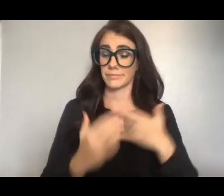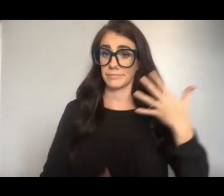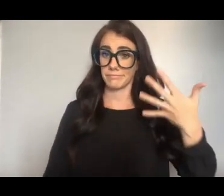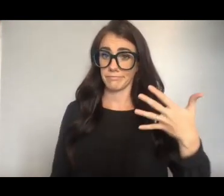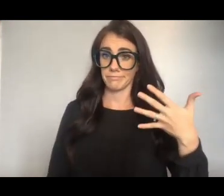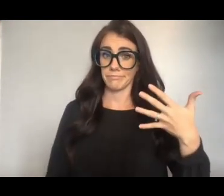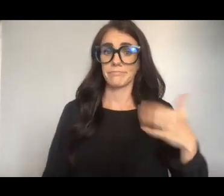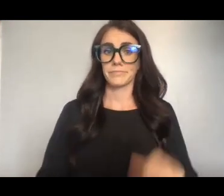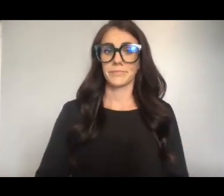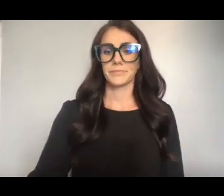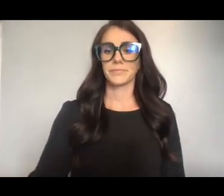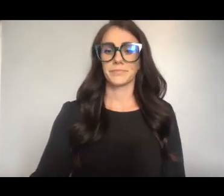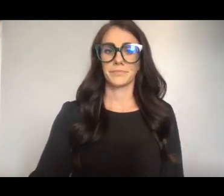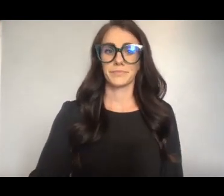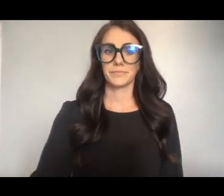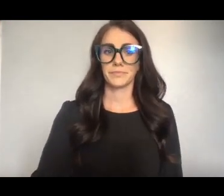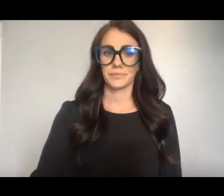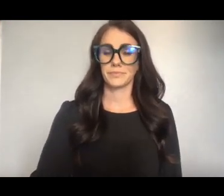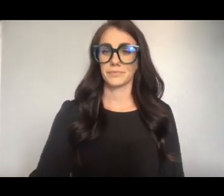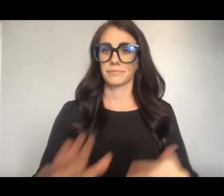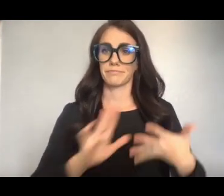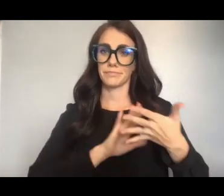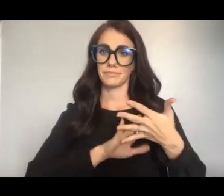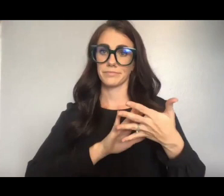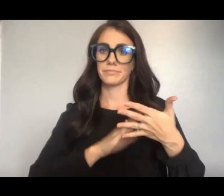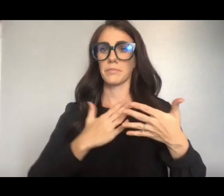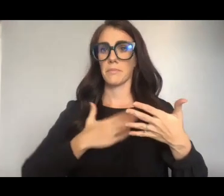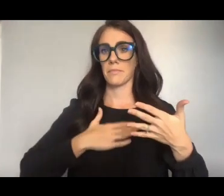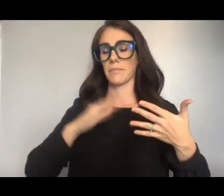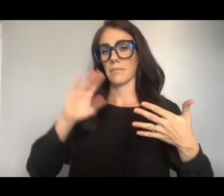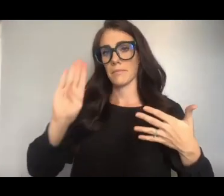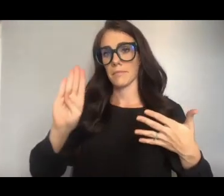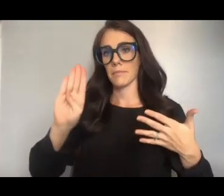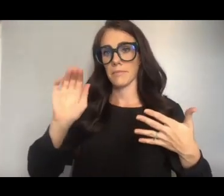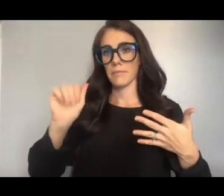non-dominant hand to represent the list.